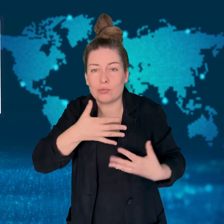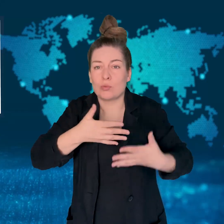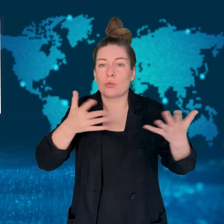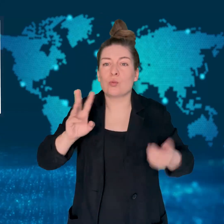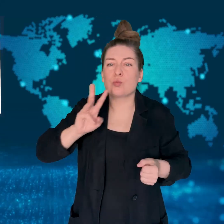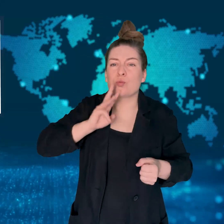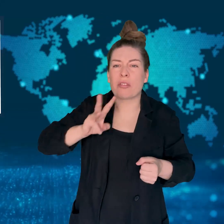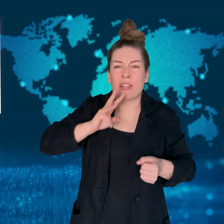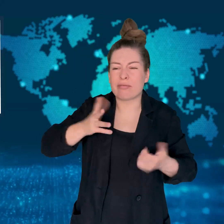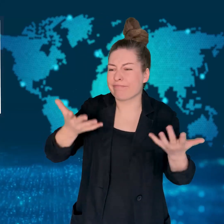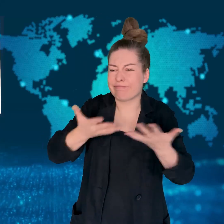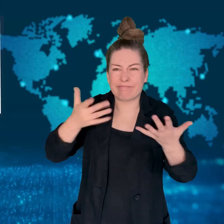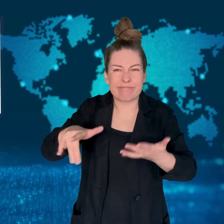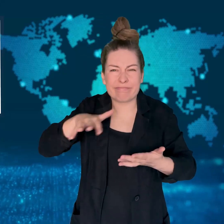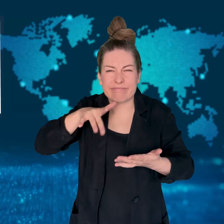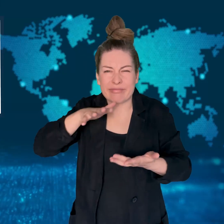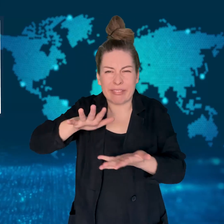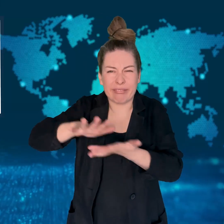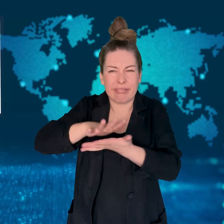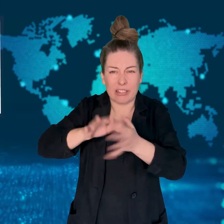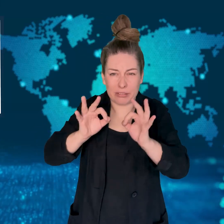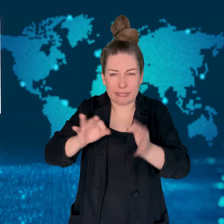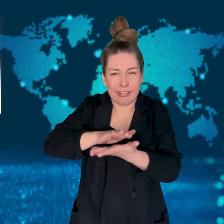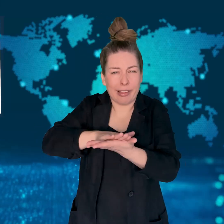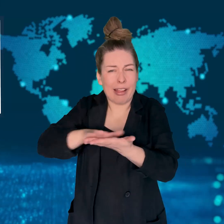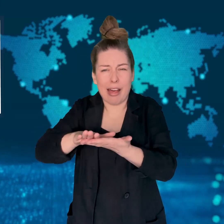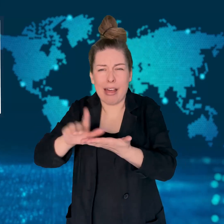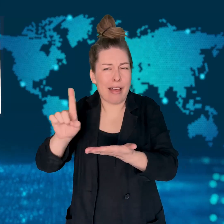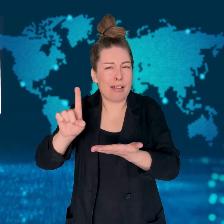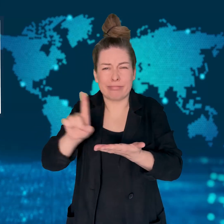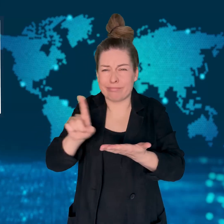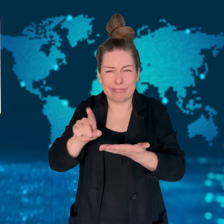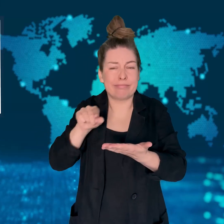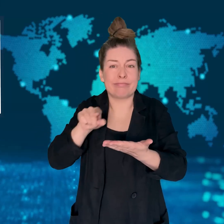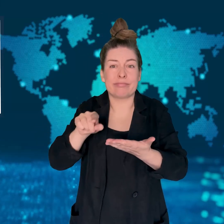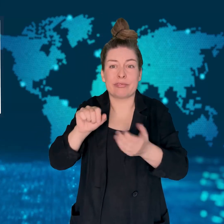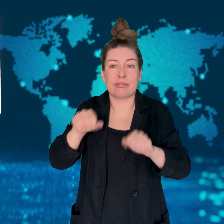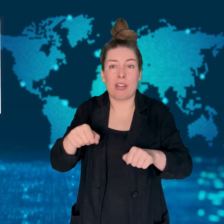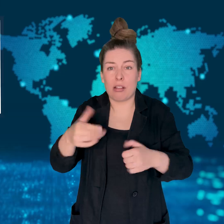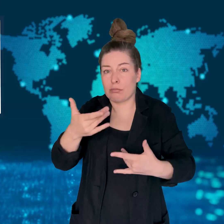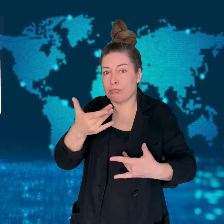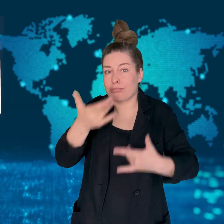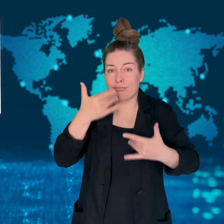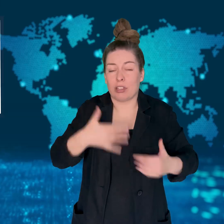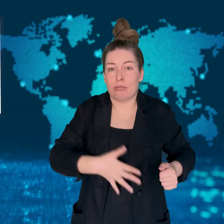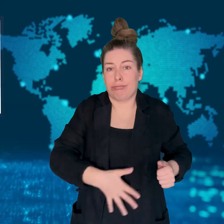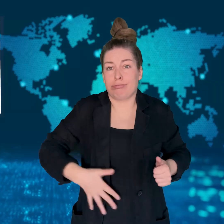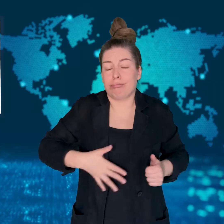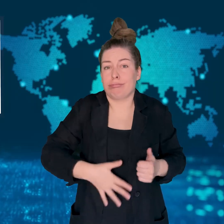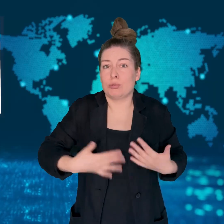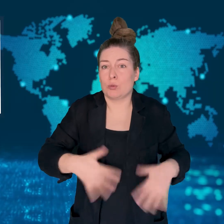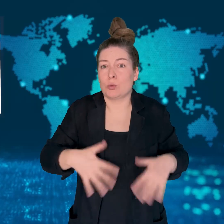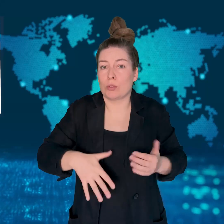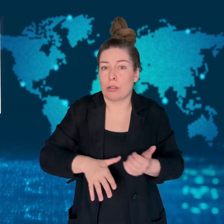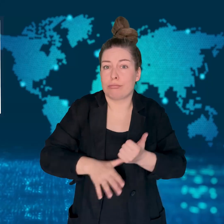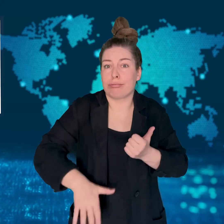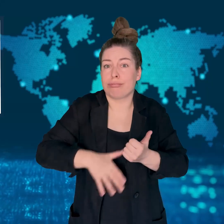in a person's intestine.